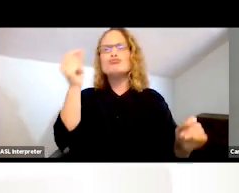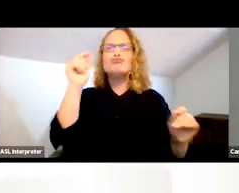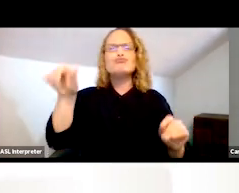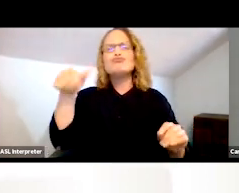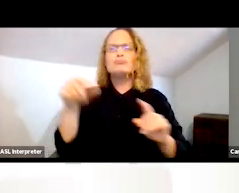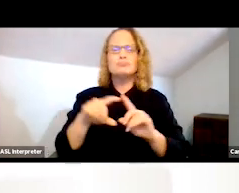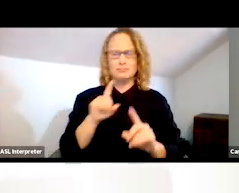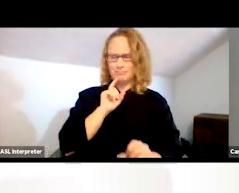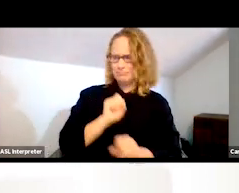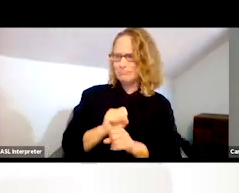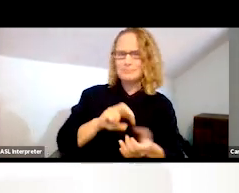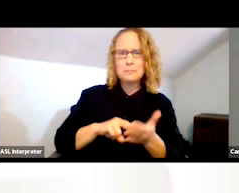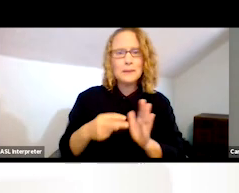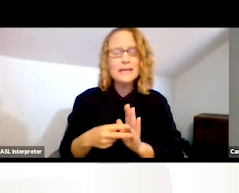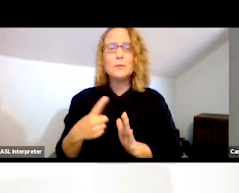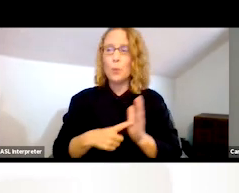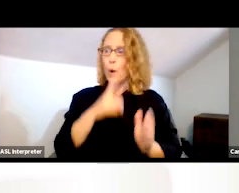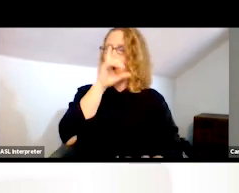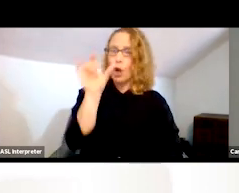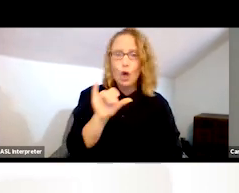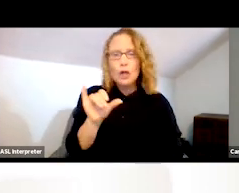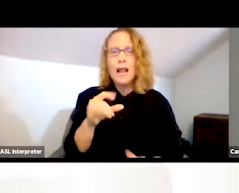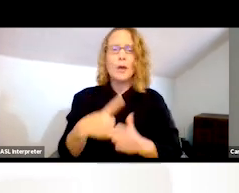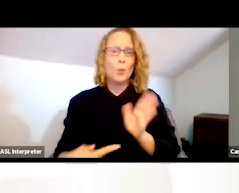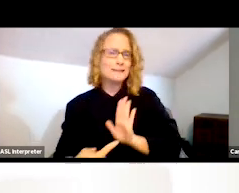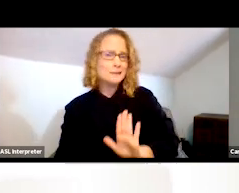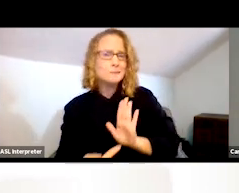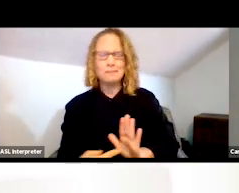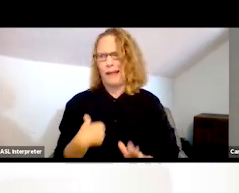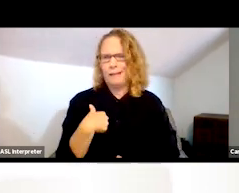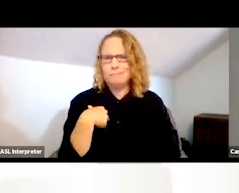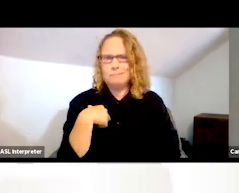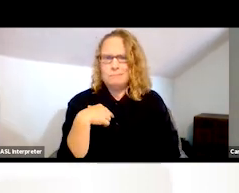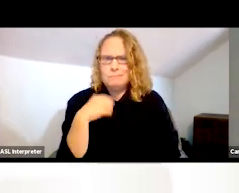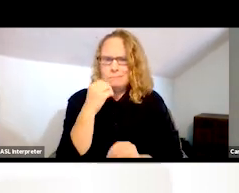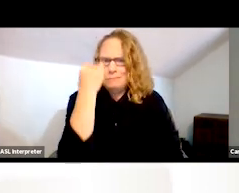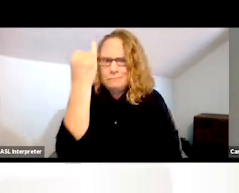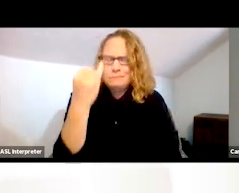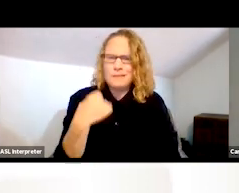and not knowing where this was coming from. I didn't know anything about PTSD.